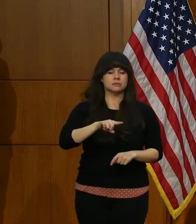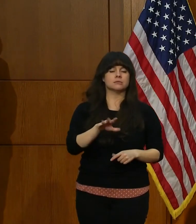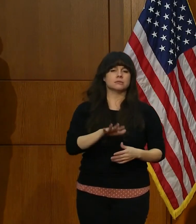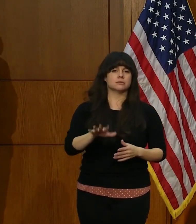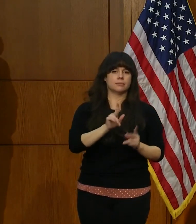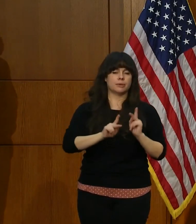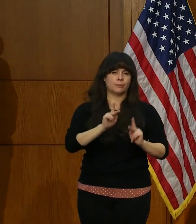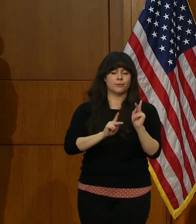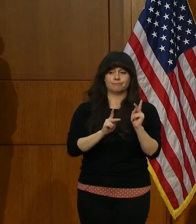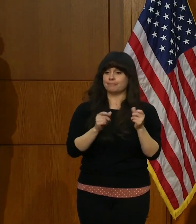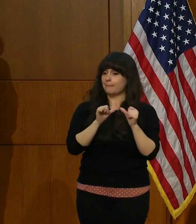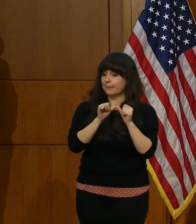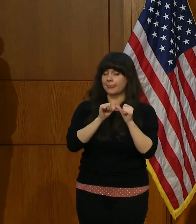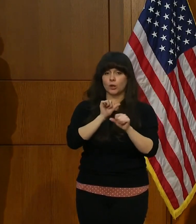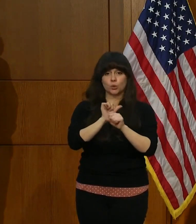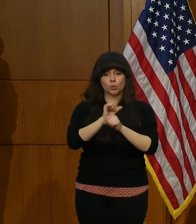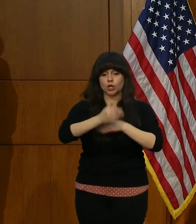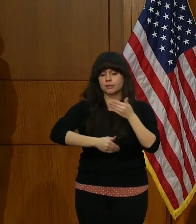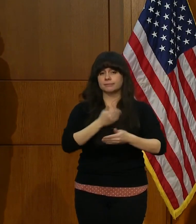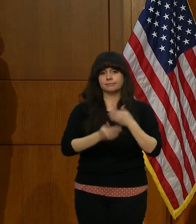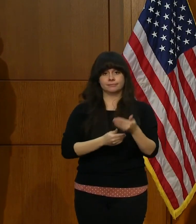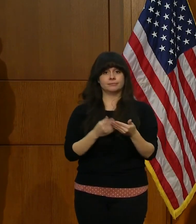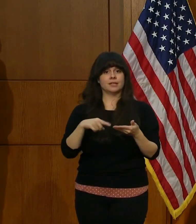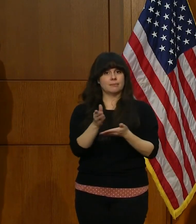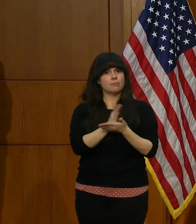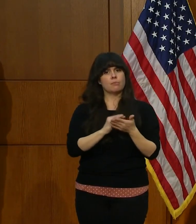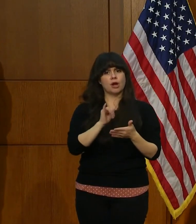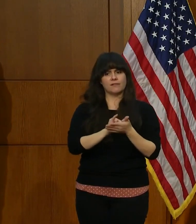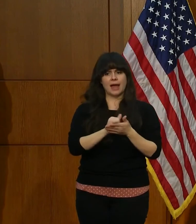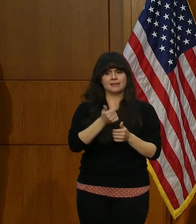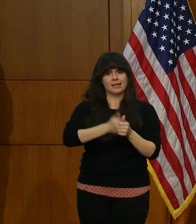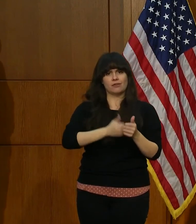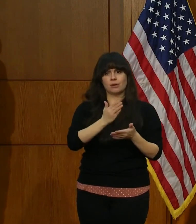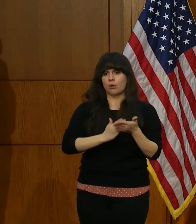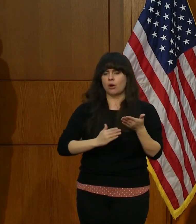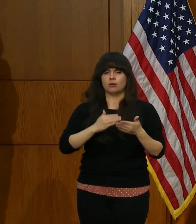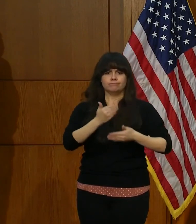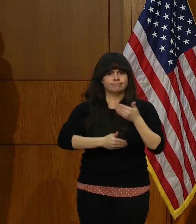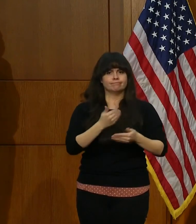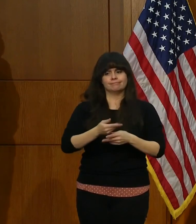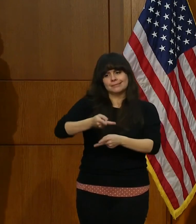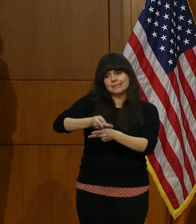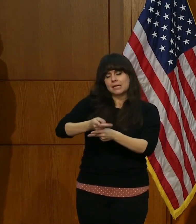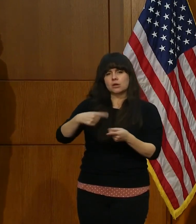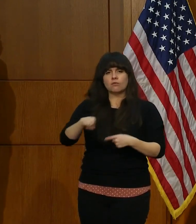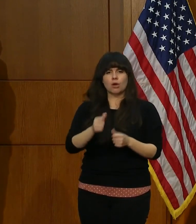AND TEST INDIVIDUALS ACROSS VIRGINIA, AND THEY CONTINUE TO DO THAT, BY THE WAY. THEY HAVE